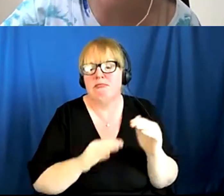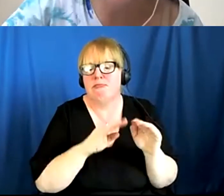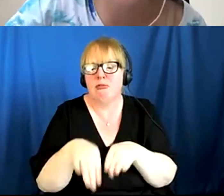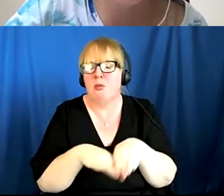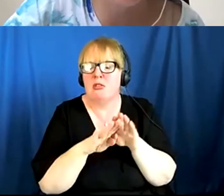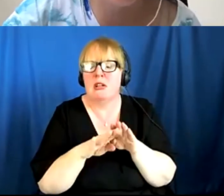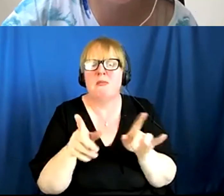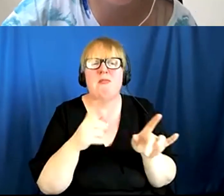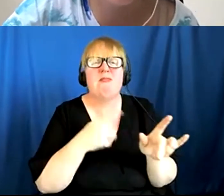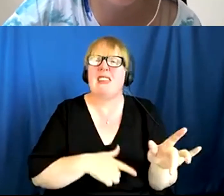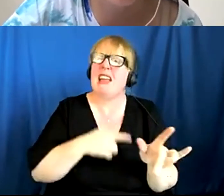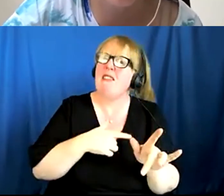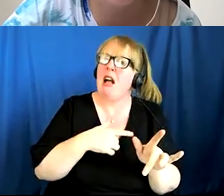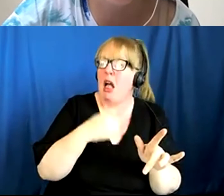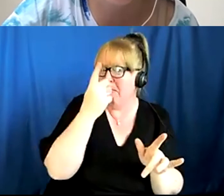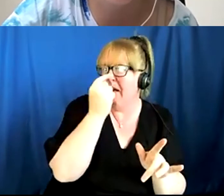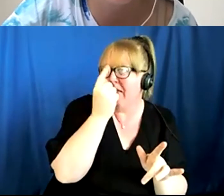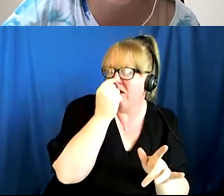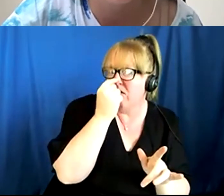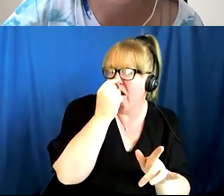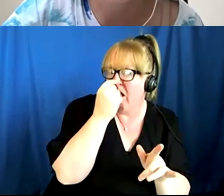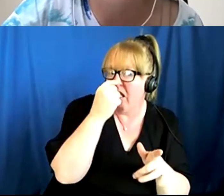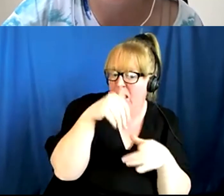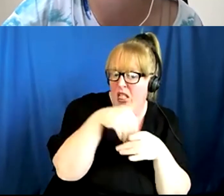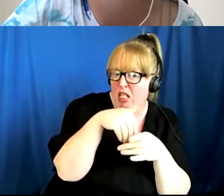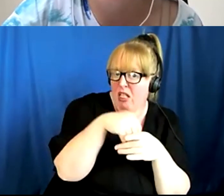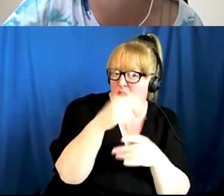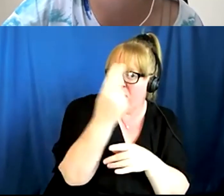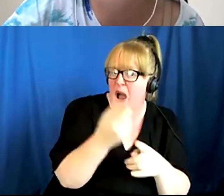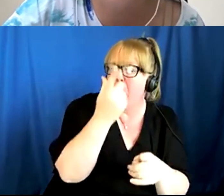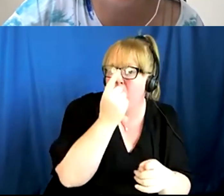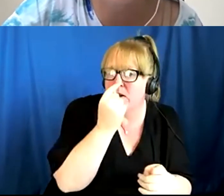there is very much potential in art to do this. It's, it's, I think it still happens,